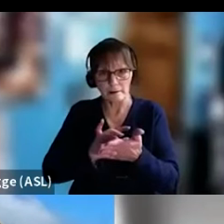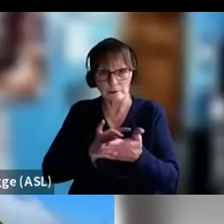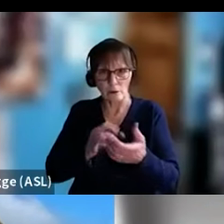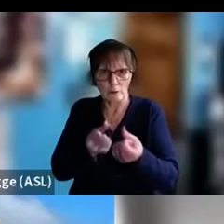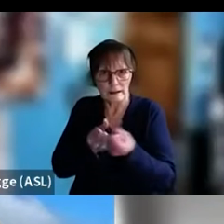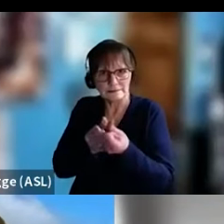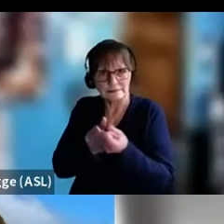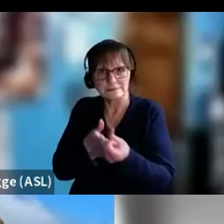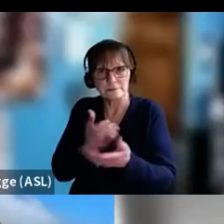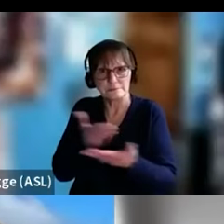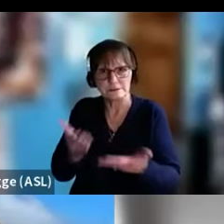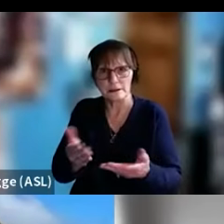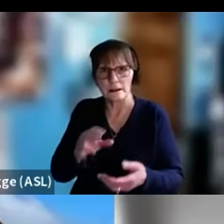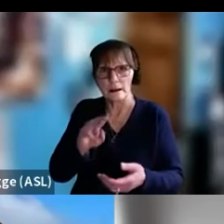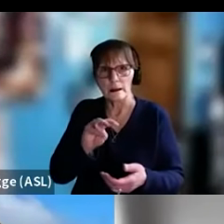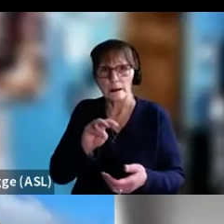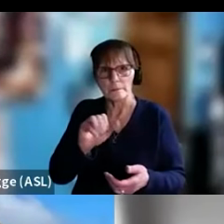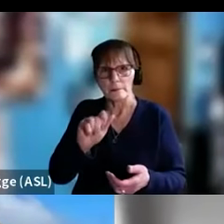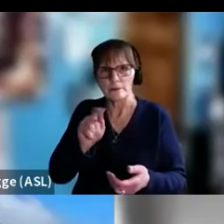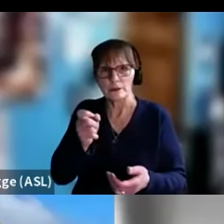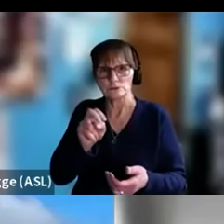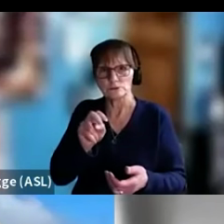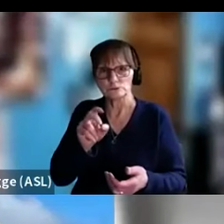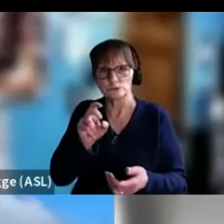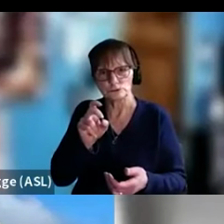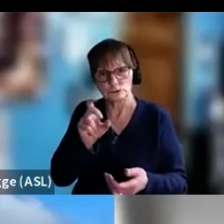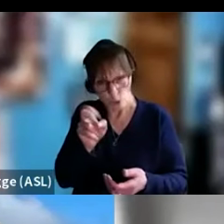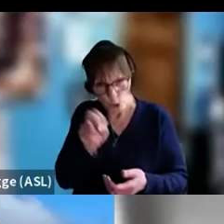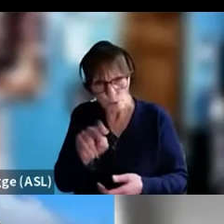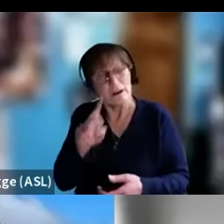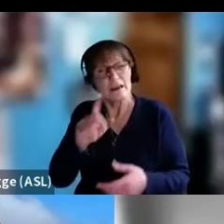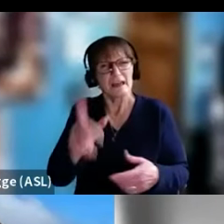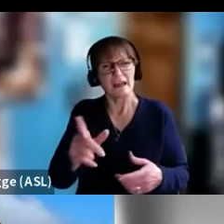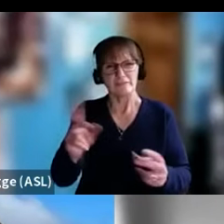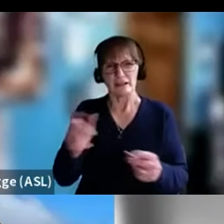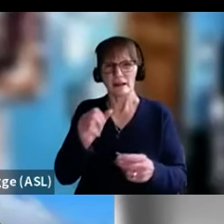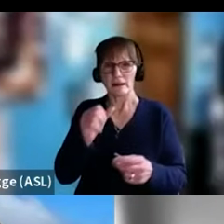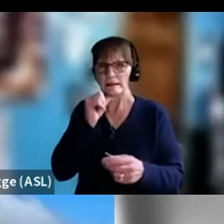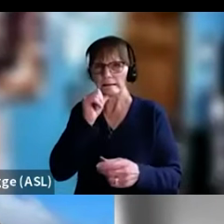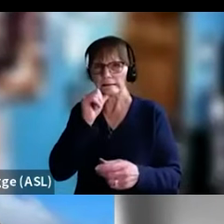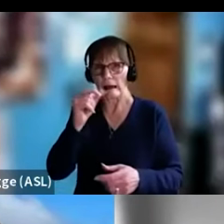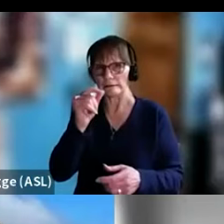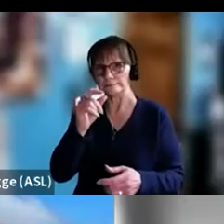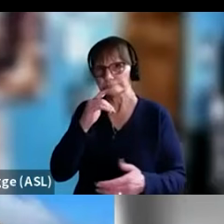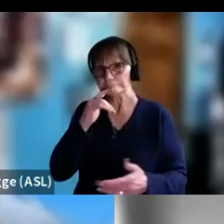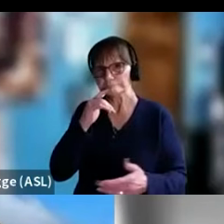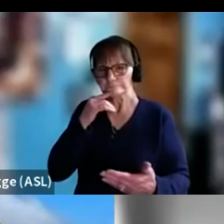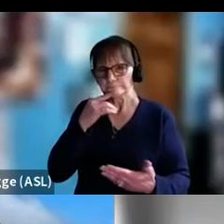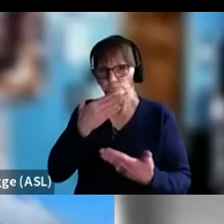so methadone, suboxone, any of that, if they had "non-compliant behavior" in the past,